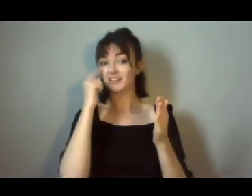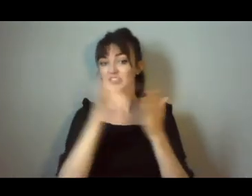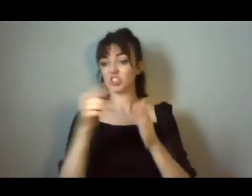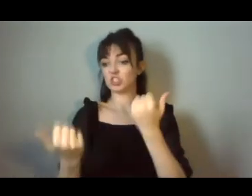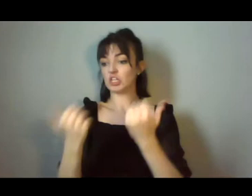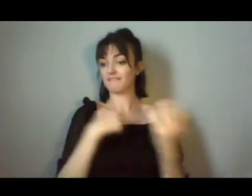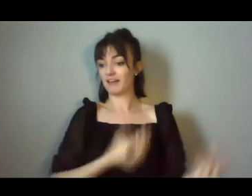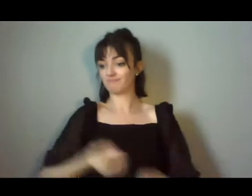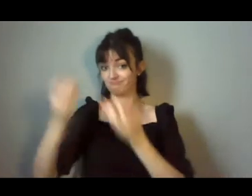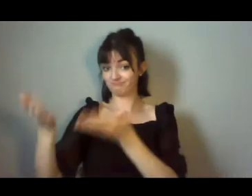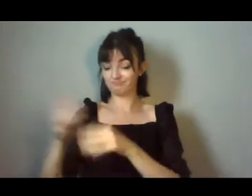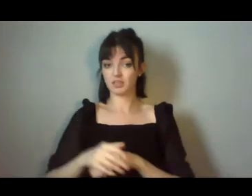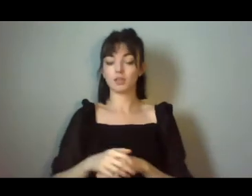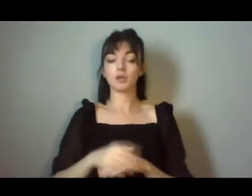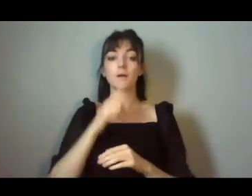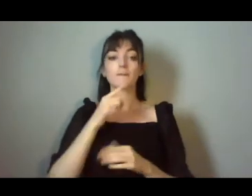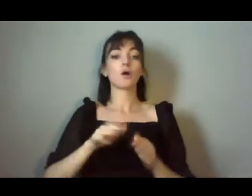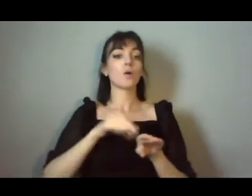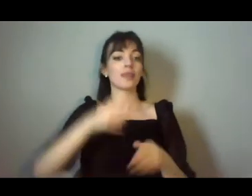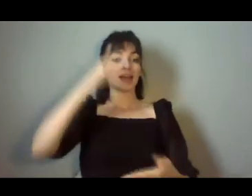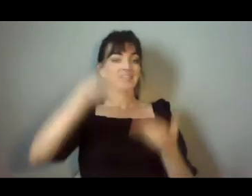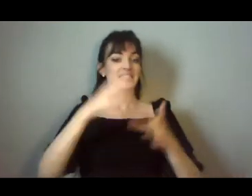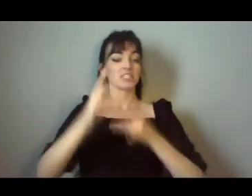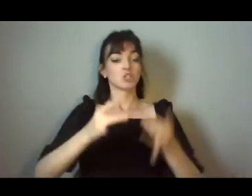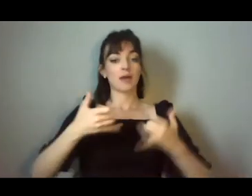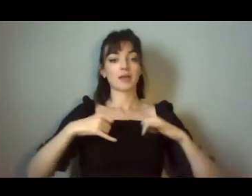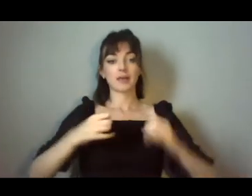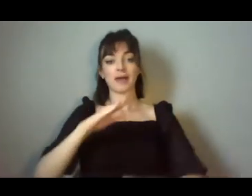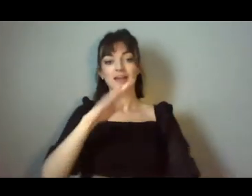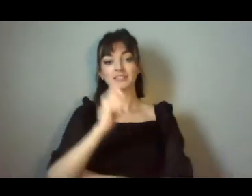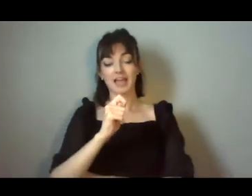So with the assistive decision making capacity act, we have a further evolution from the medical